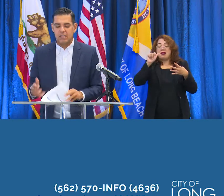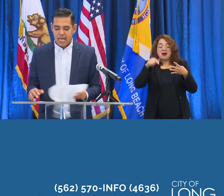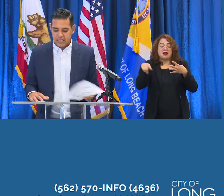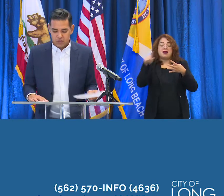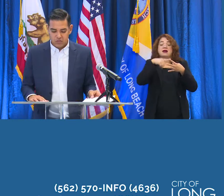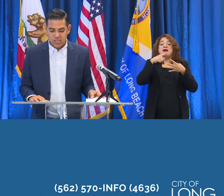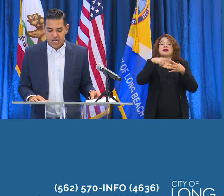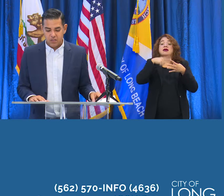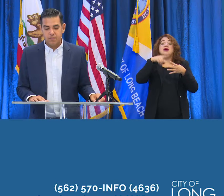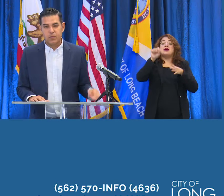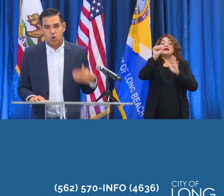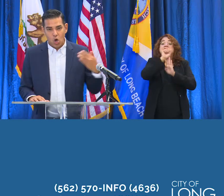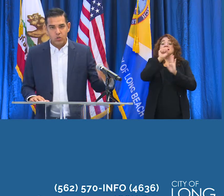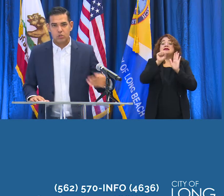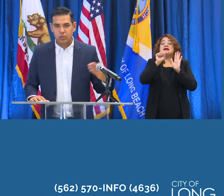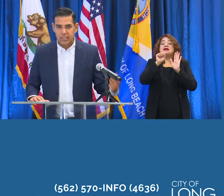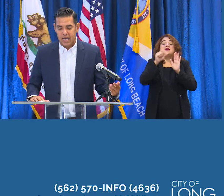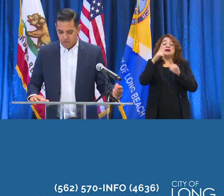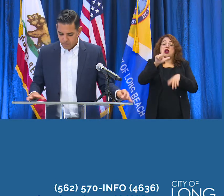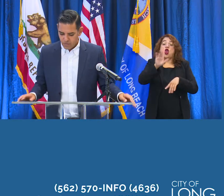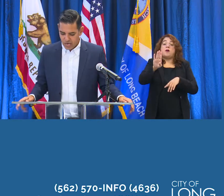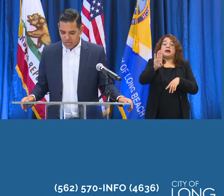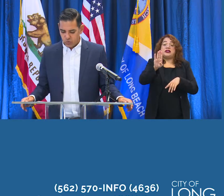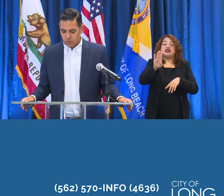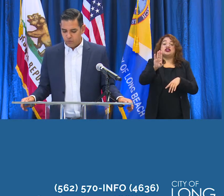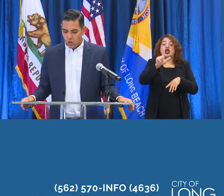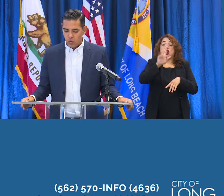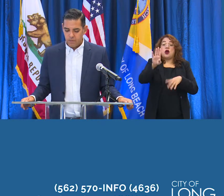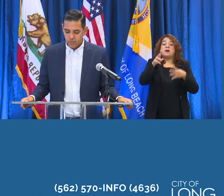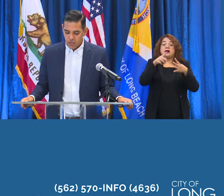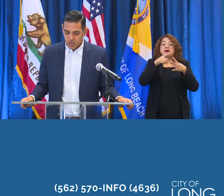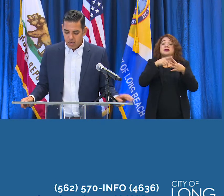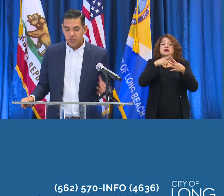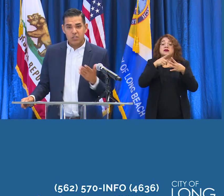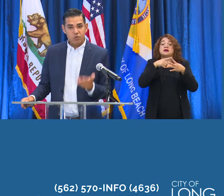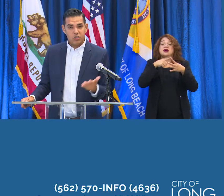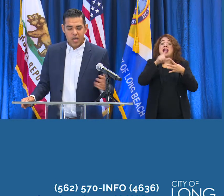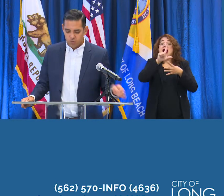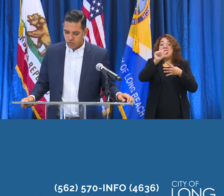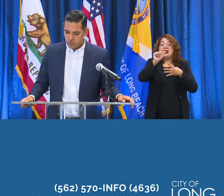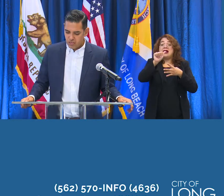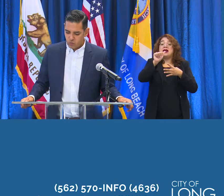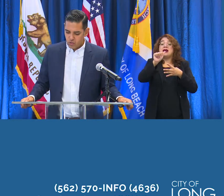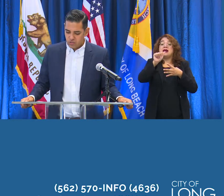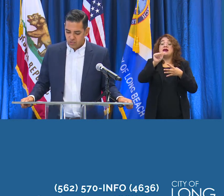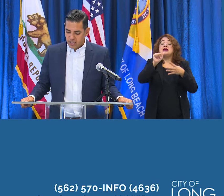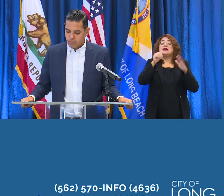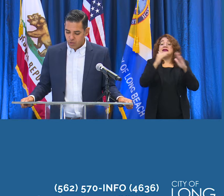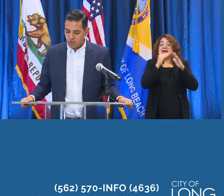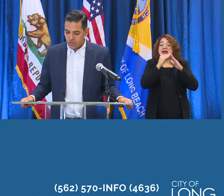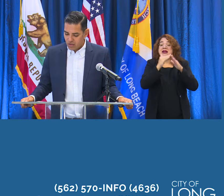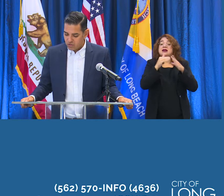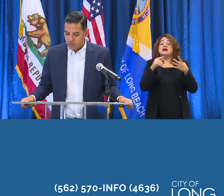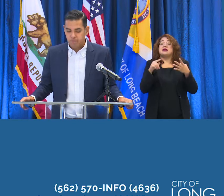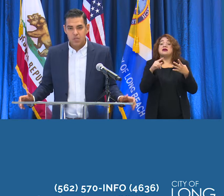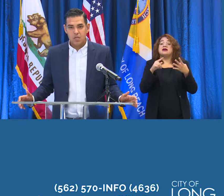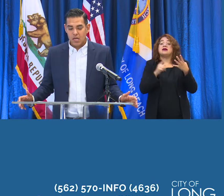lagging the State, and something we're always looking at as we move forward. This other slide, which you've seen of course, is deaths per 100,000.